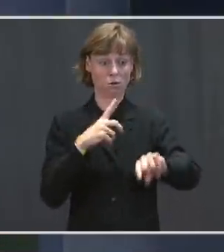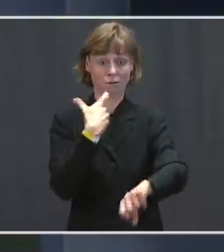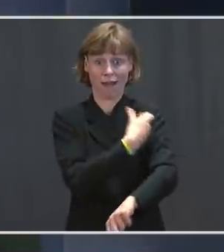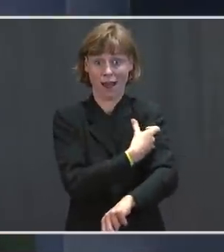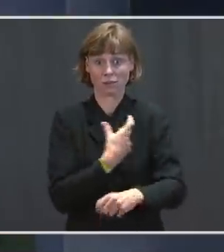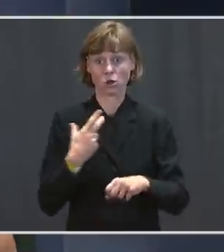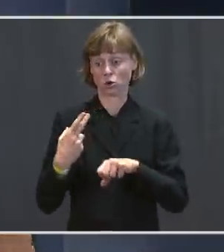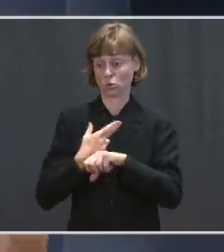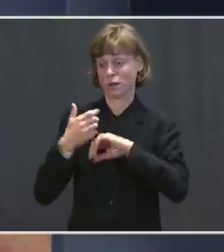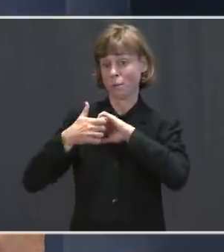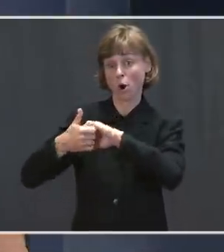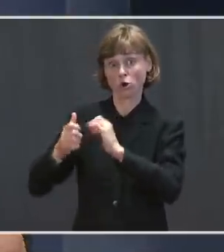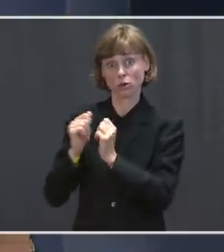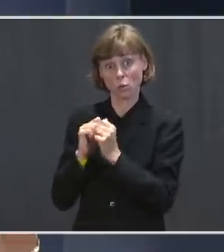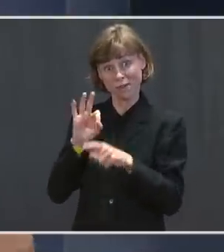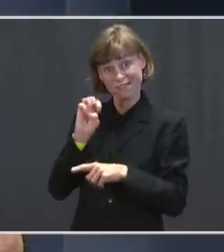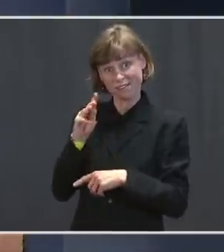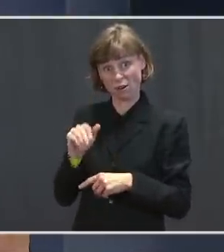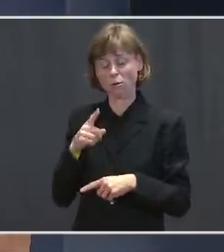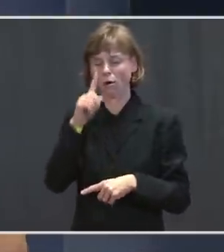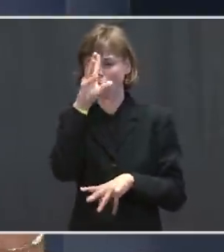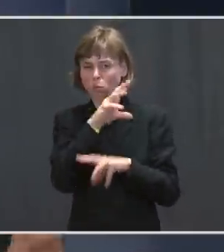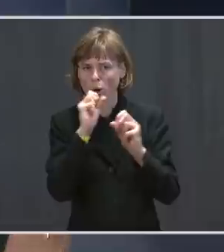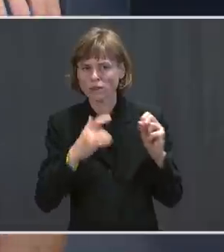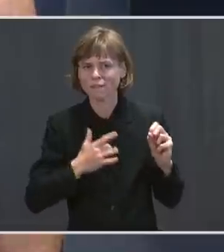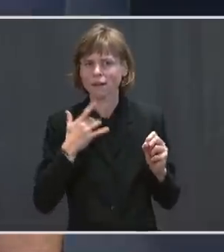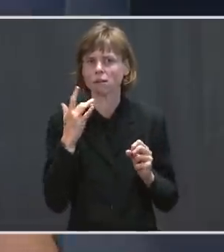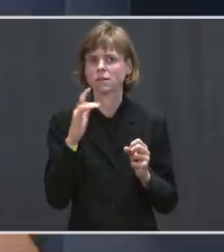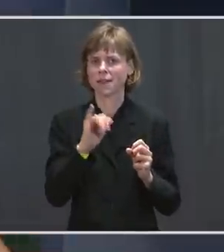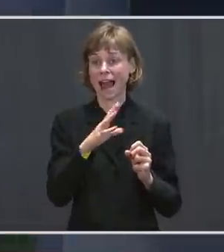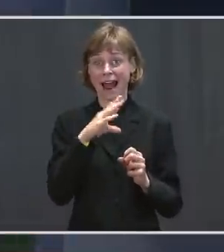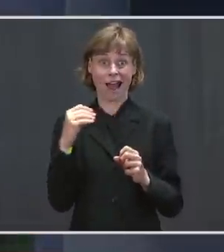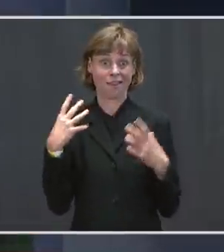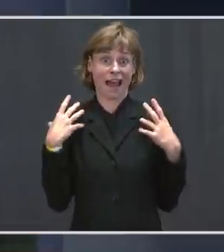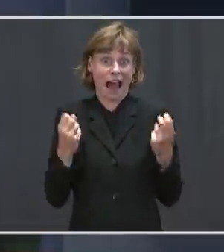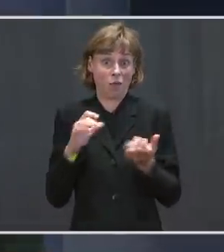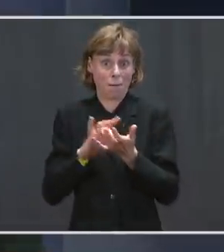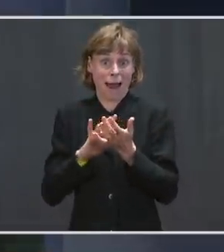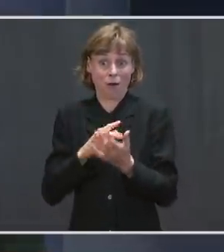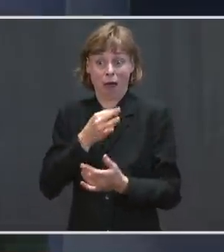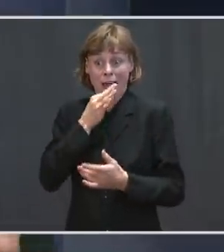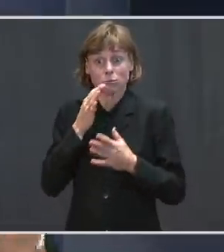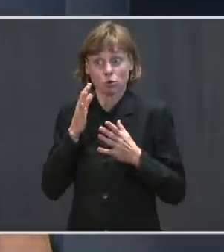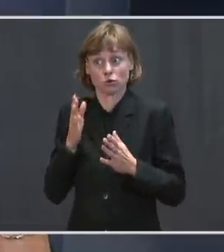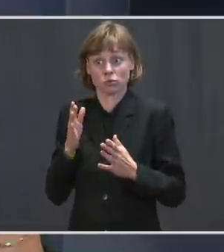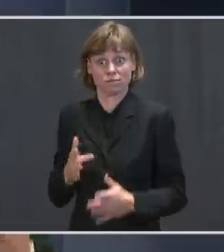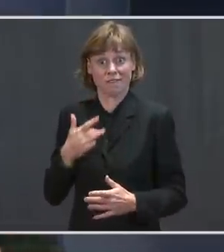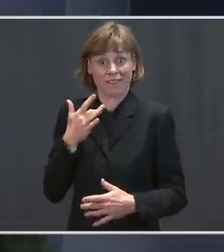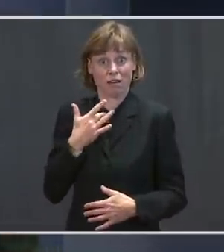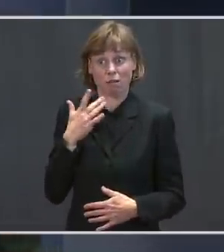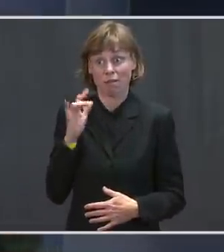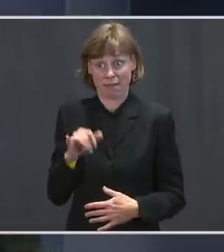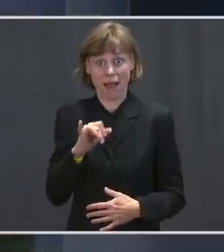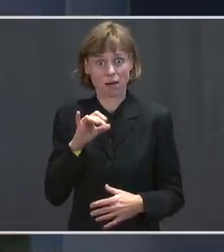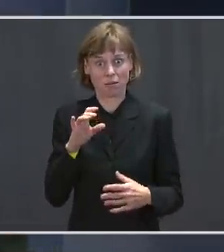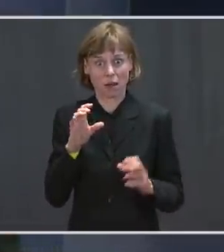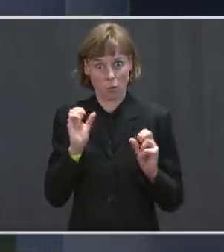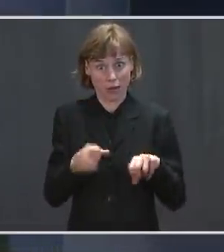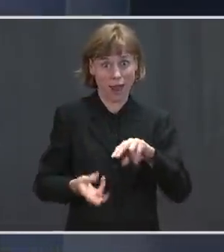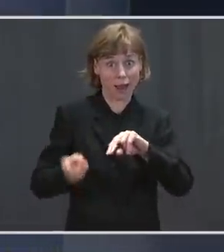with FEMA is something that he feels, and our health and our health and medical experts feel as a way to get more vaccines in the arms of Americans.